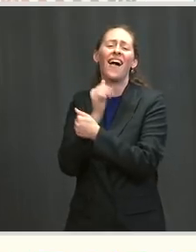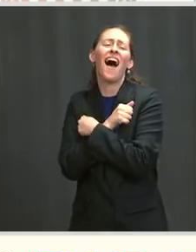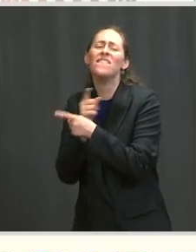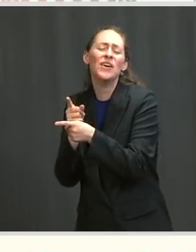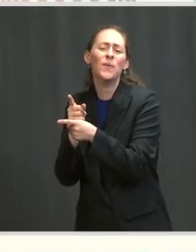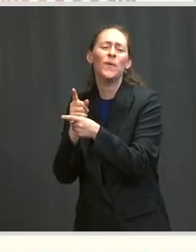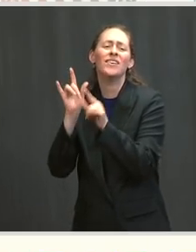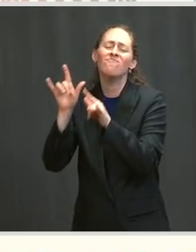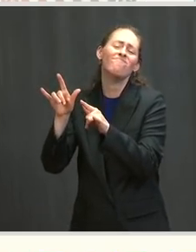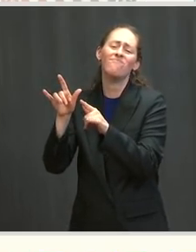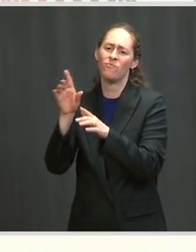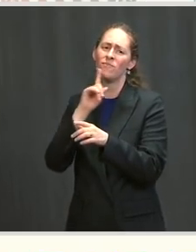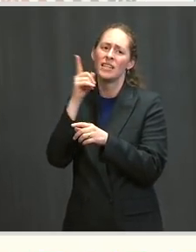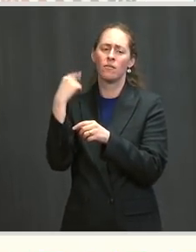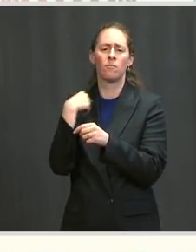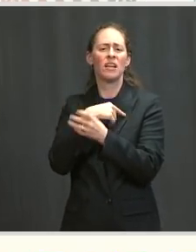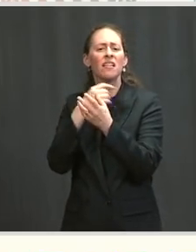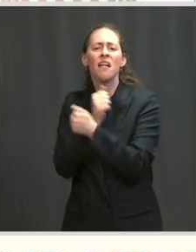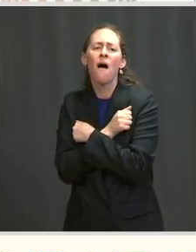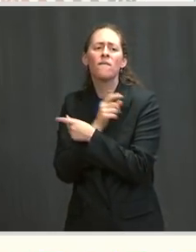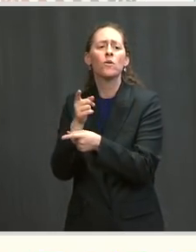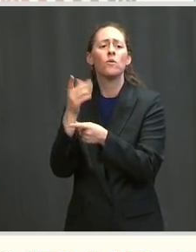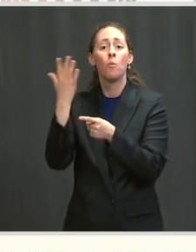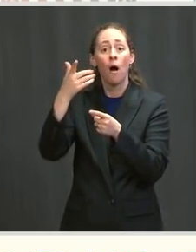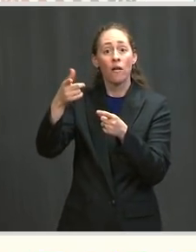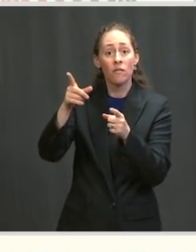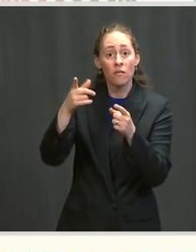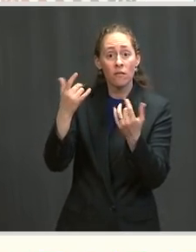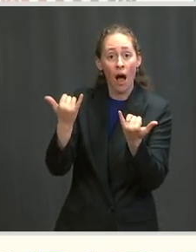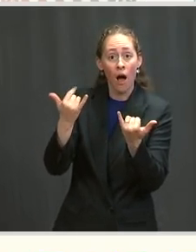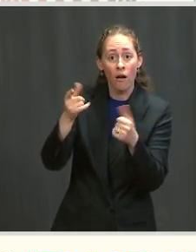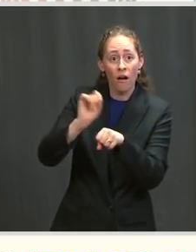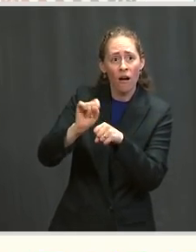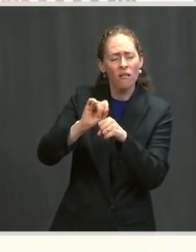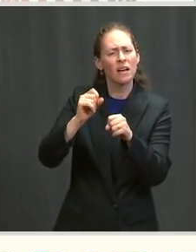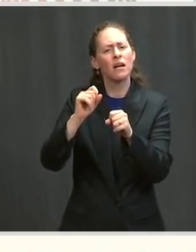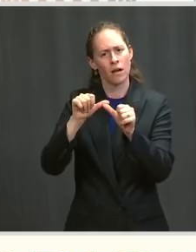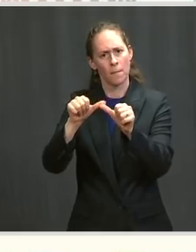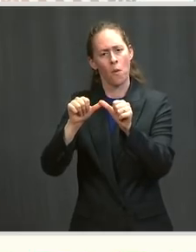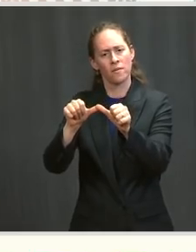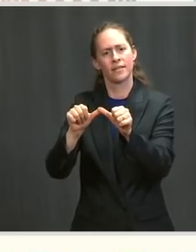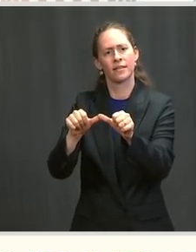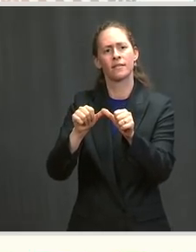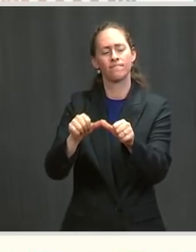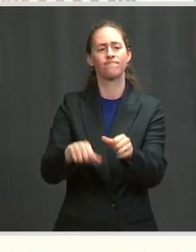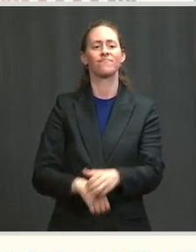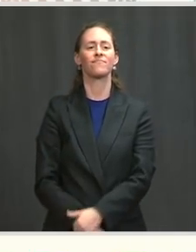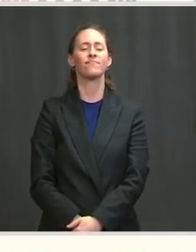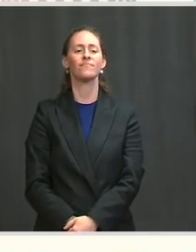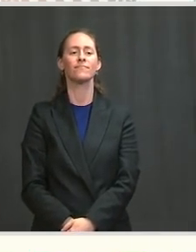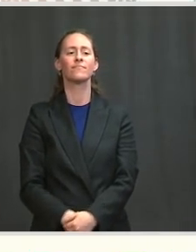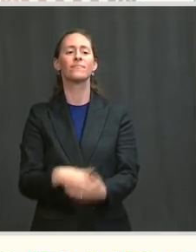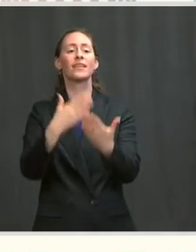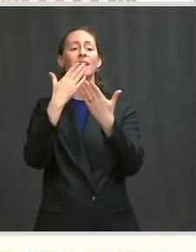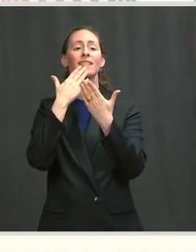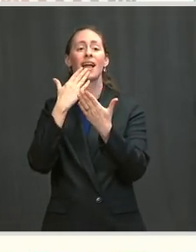what you do, what you did, what you continue to do. I want to thank Secretary -- well, first of all,